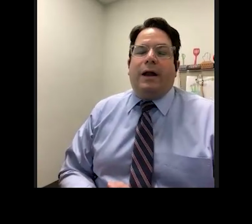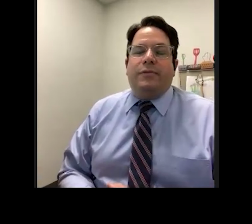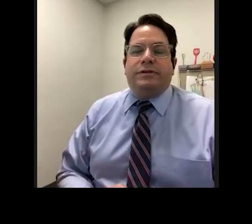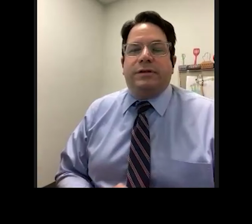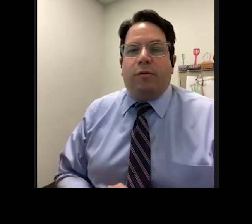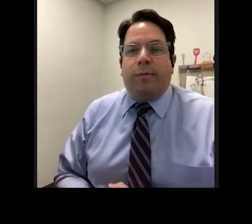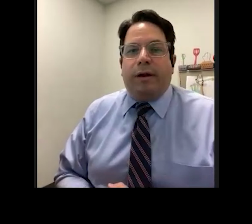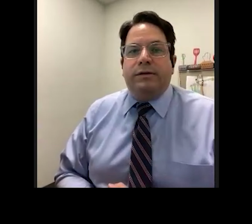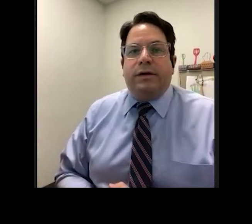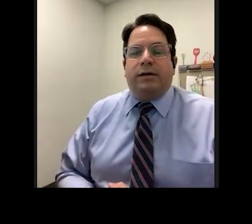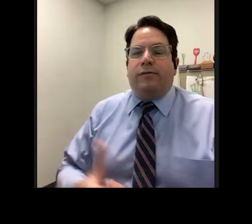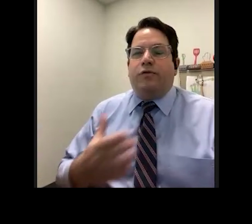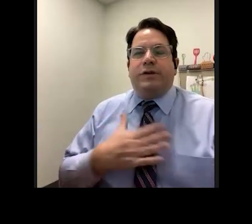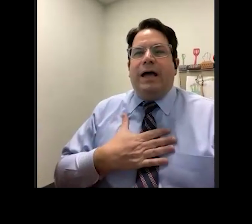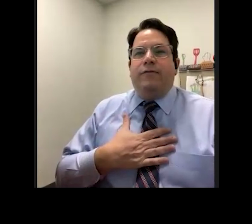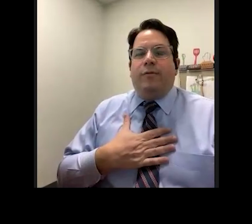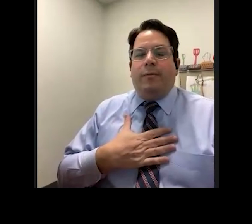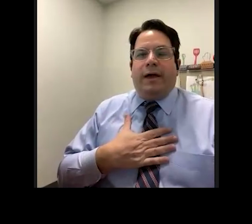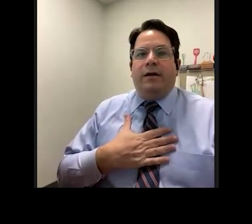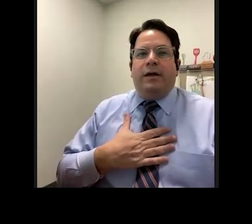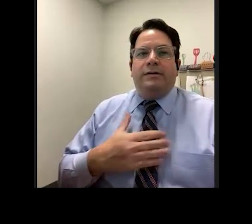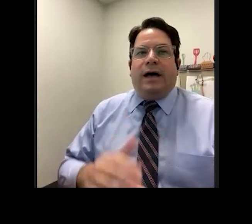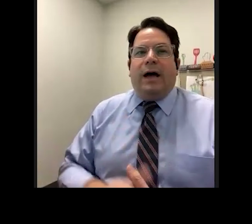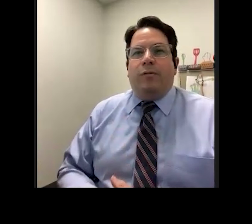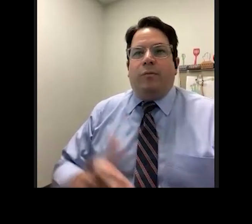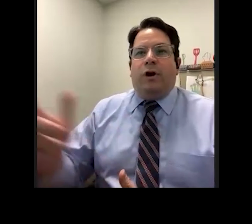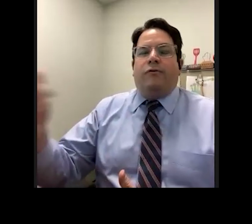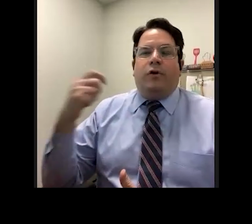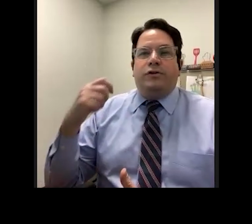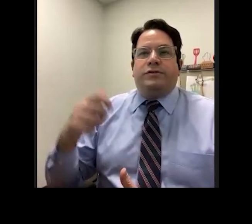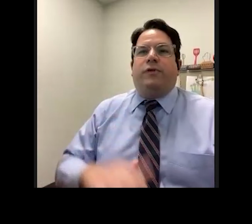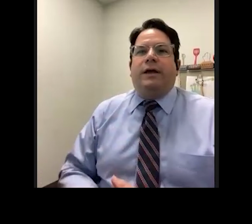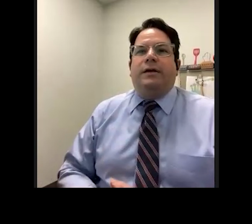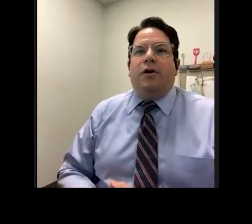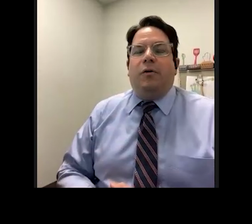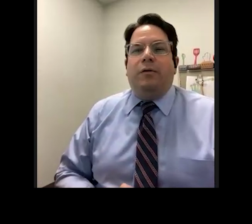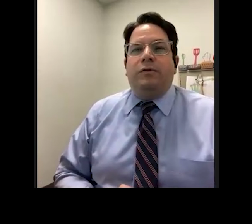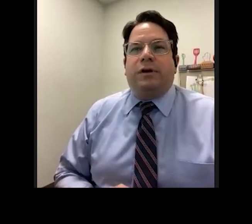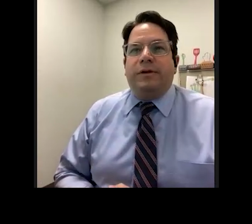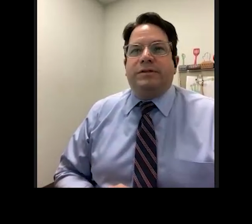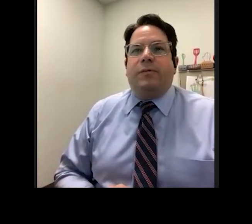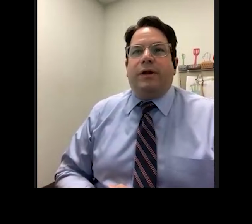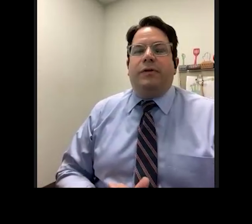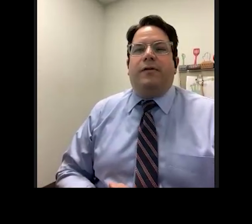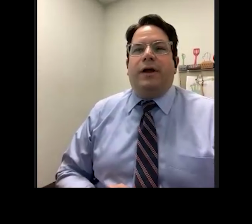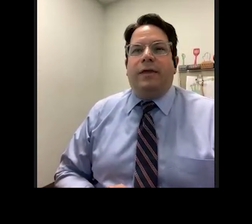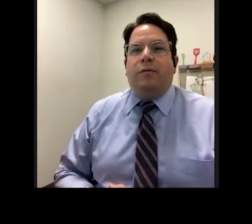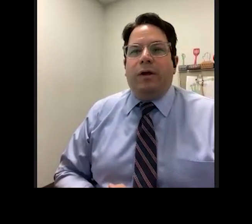there was some kind of business that would have been conducted. And, of course, I even remember that time when our phone used to ring, it was going to be somebody on the other end